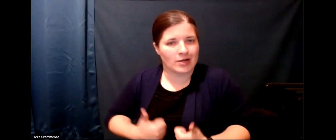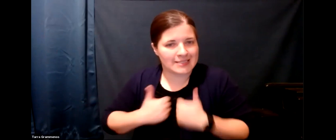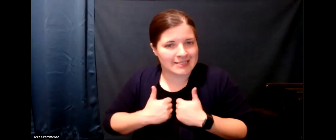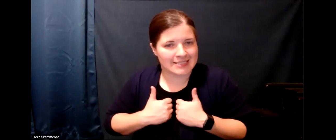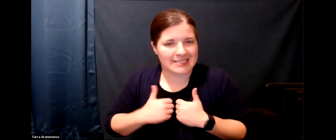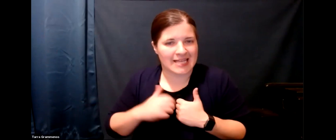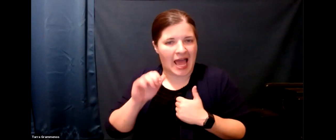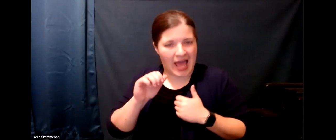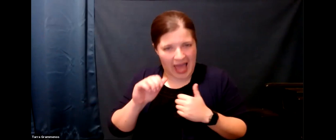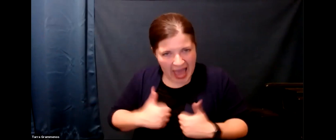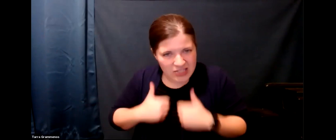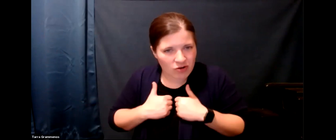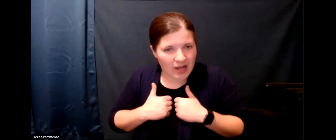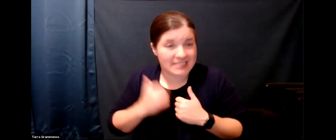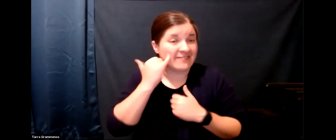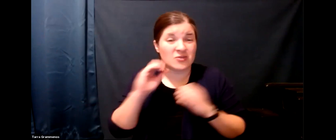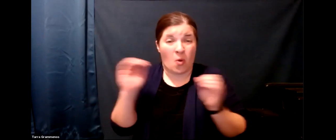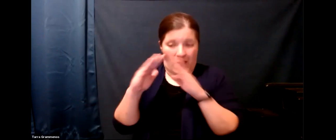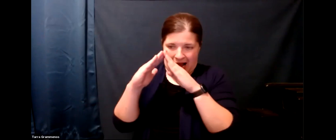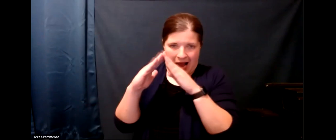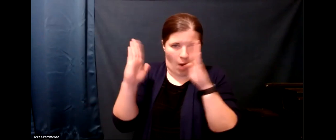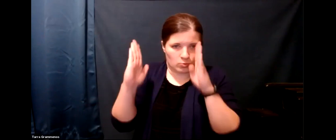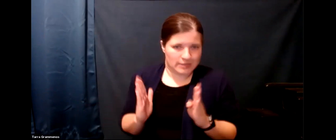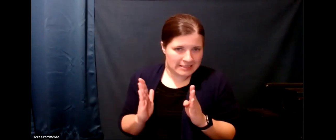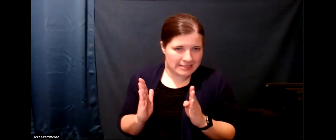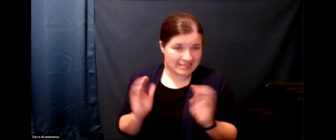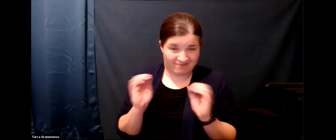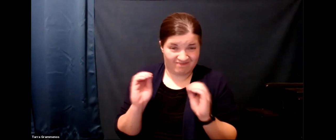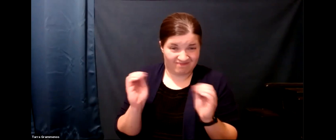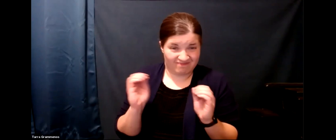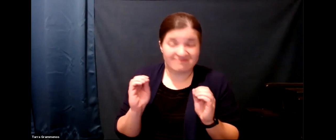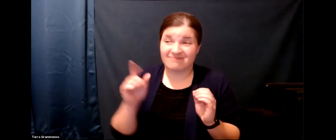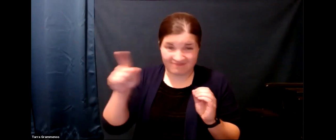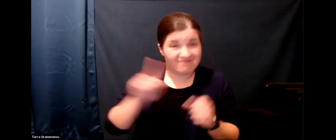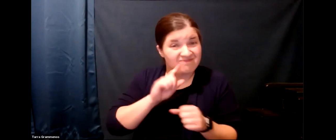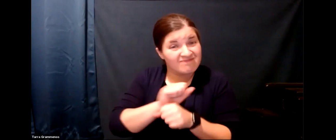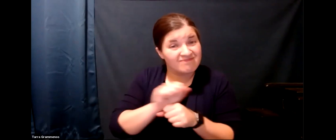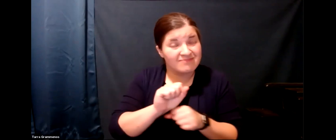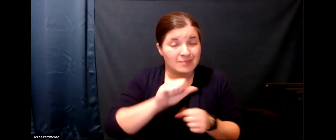And if they don't have one, they put the closest